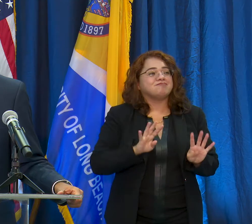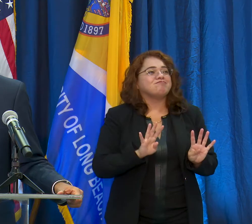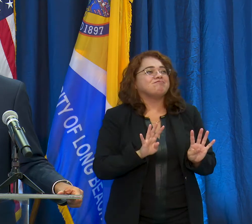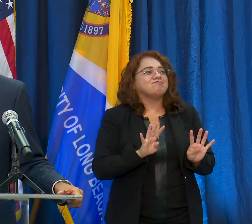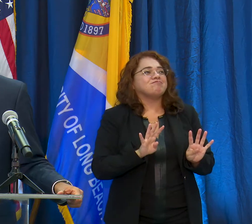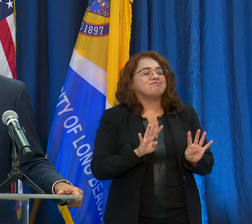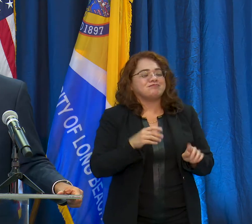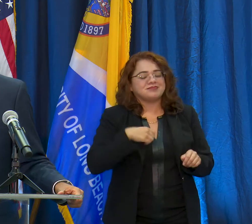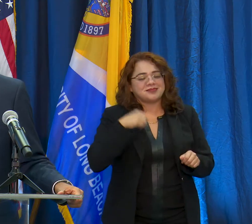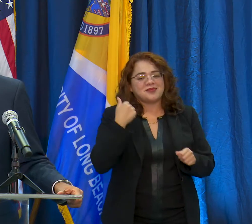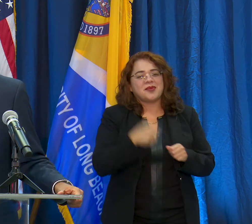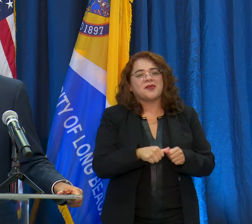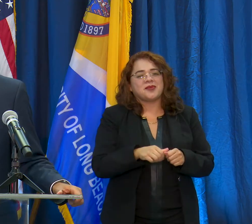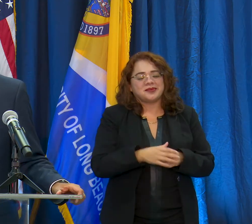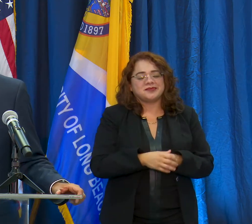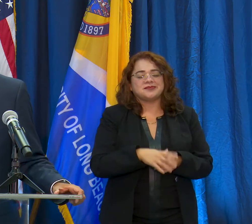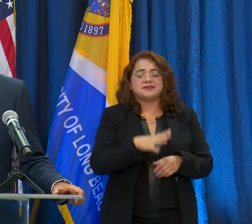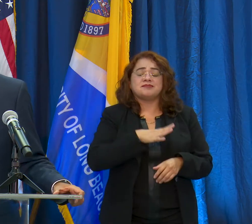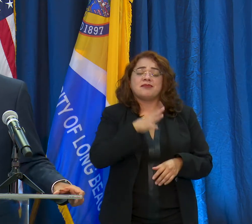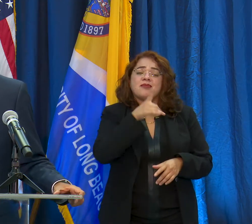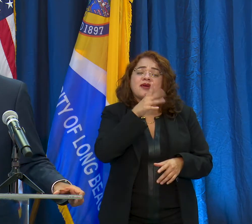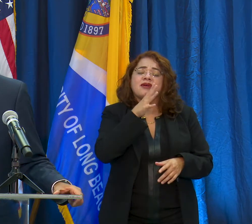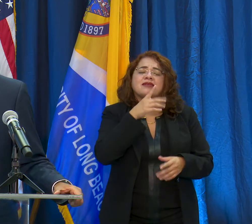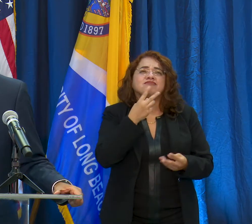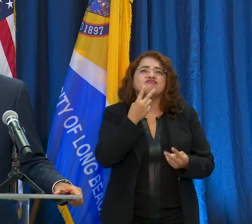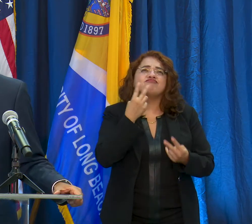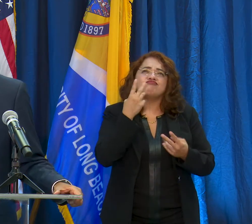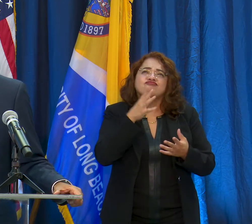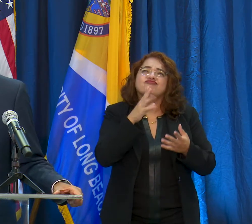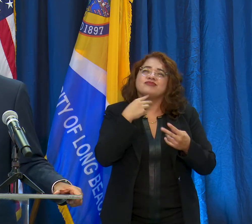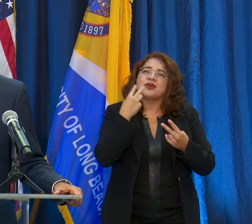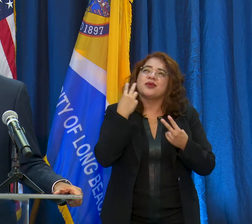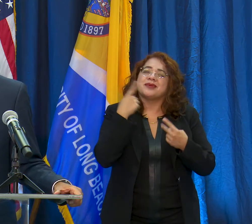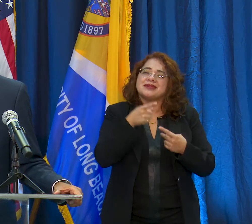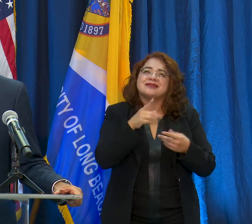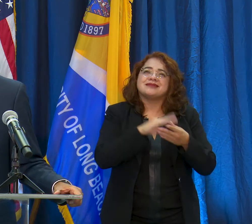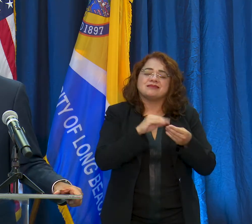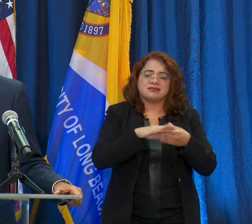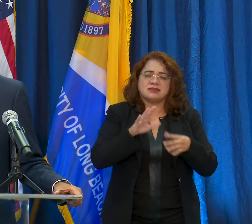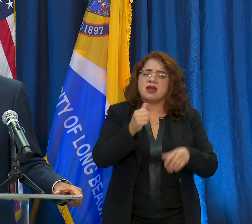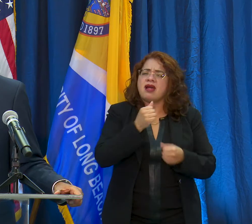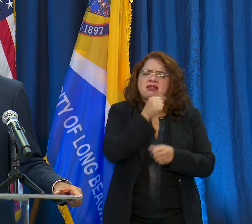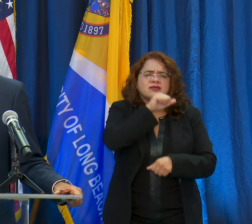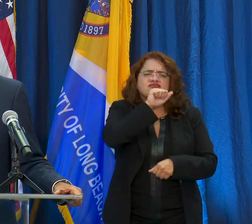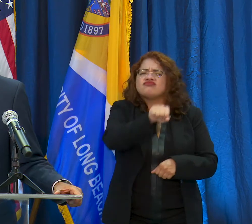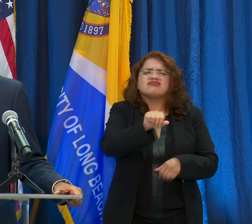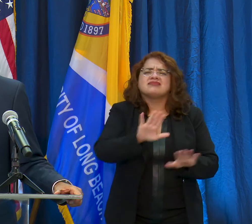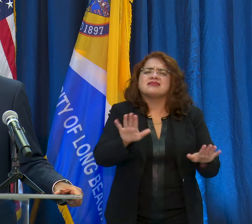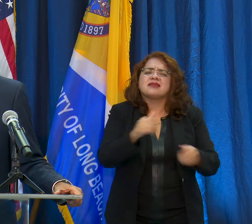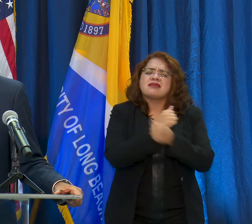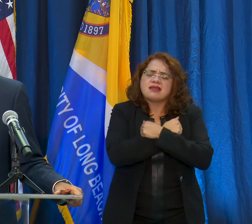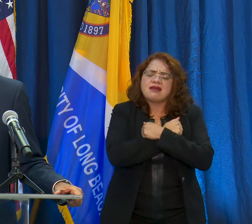she always reflected on is how much she loved this country. This country has challenges-- we have a lot of work to do